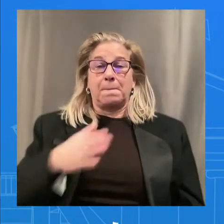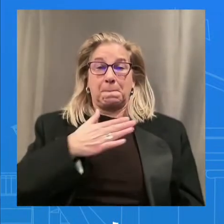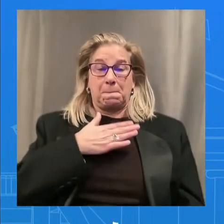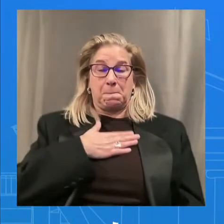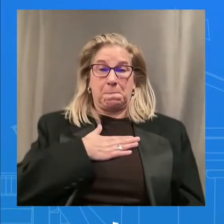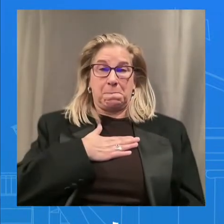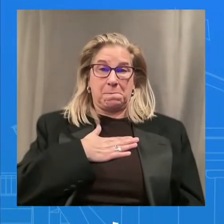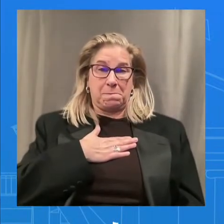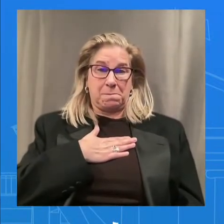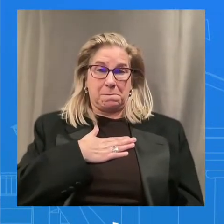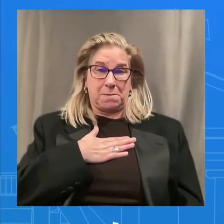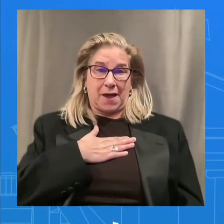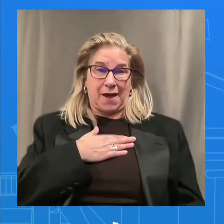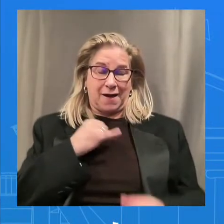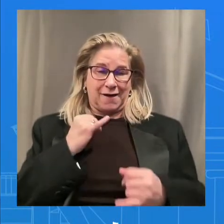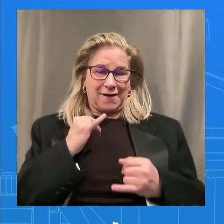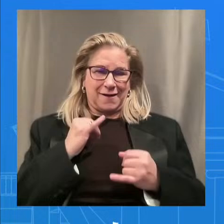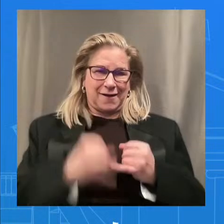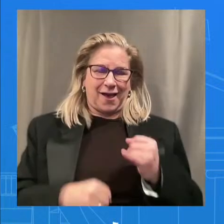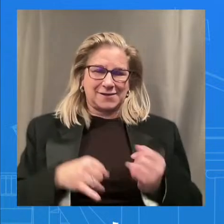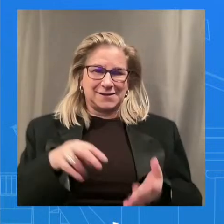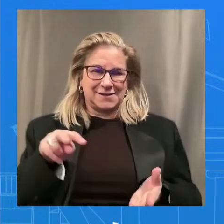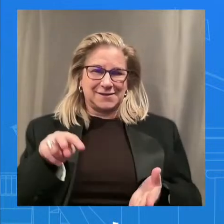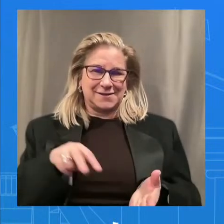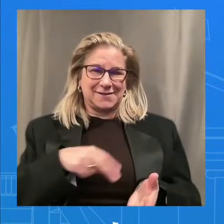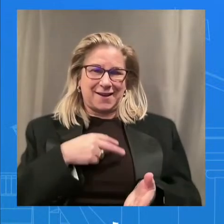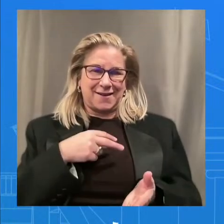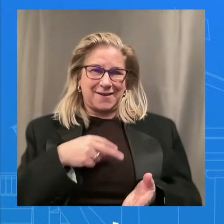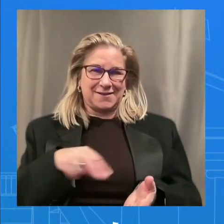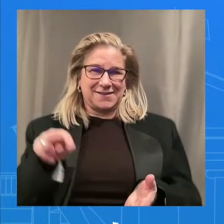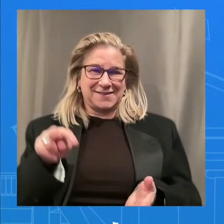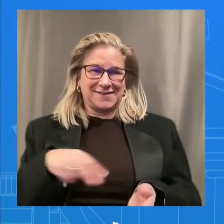The Press: Whoo! Wow. The Press: You tell me. You tell me.